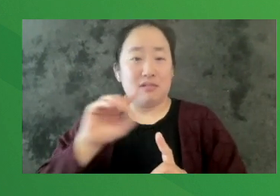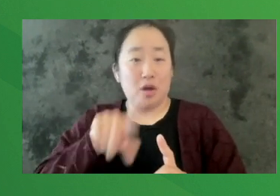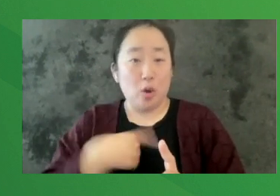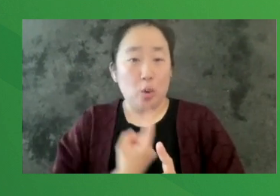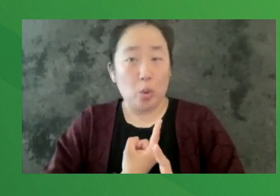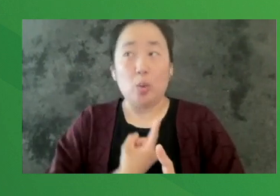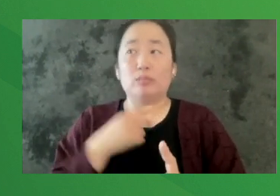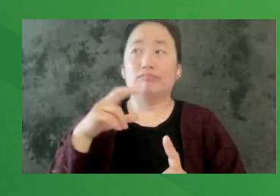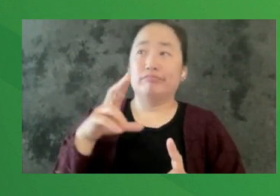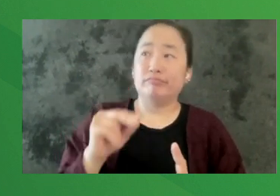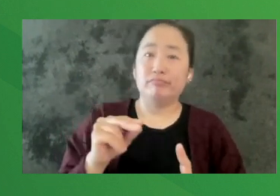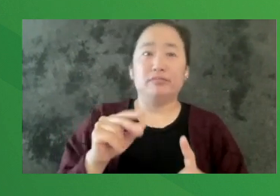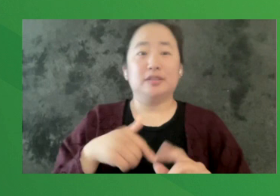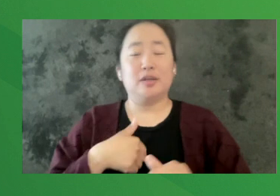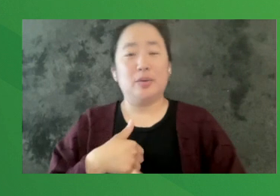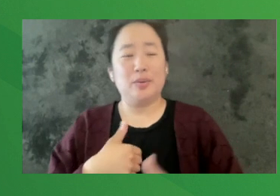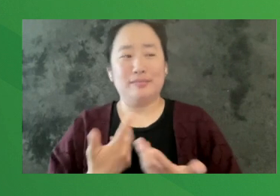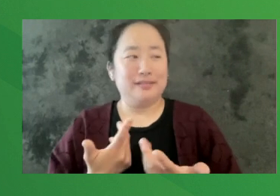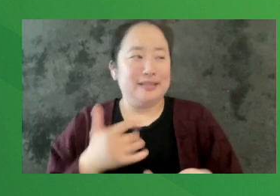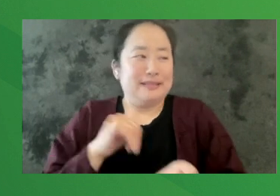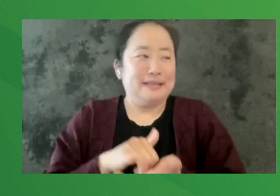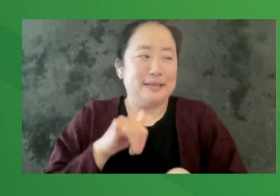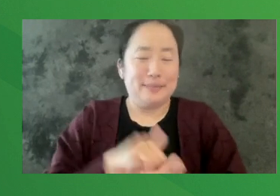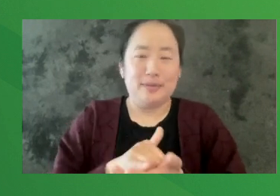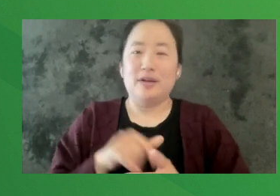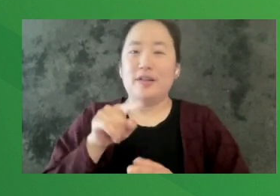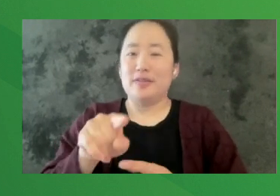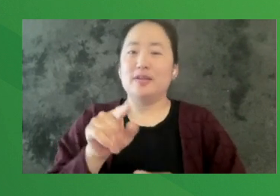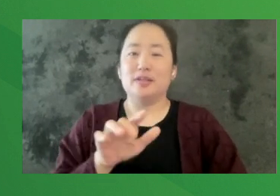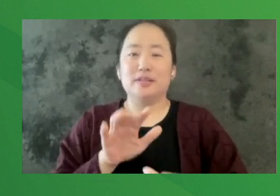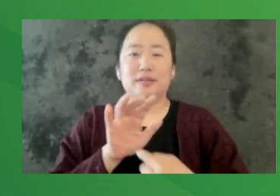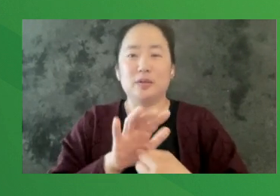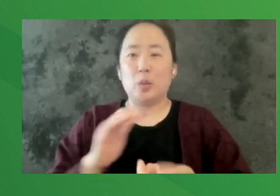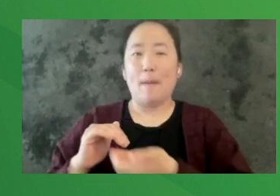by ourselves. And so this is exemplified by the amazing partnerships that Larry and Judy have